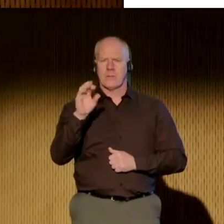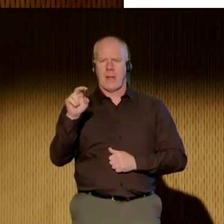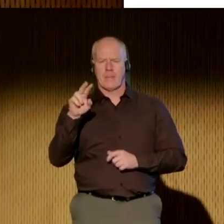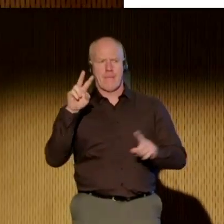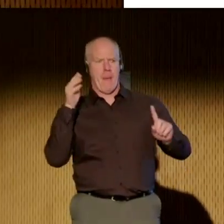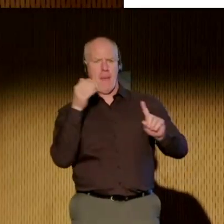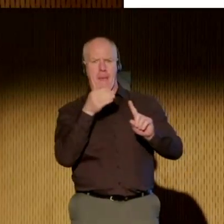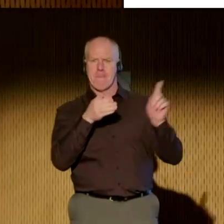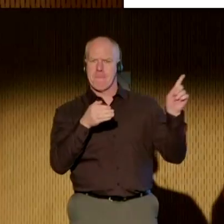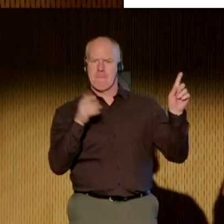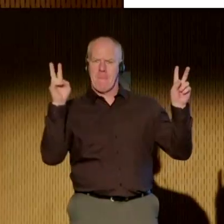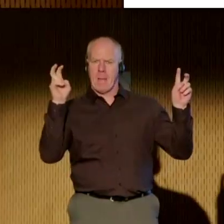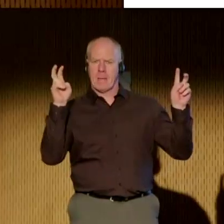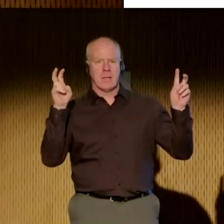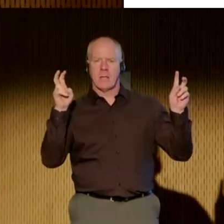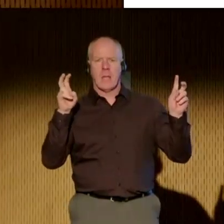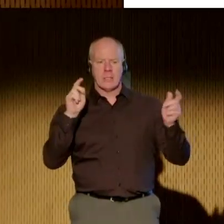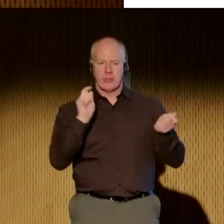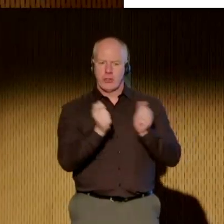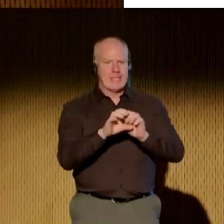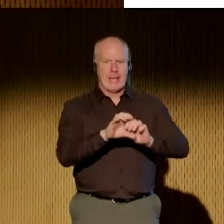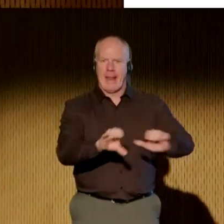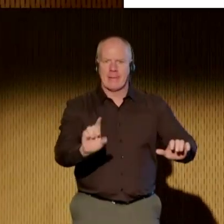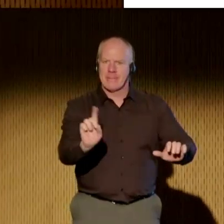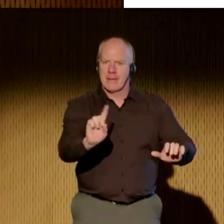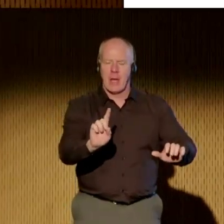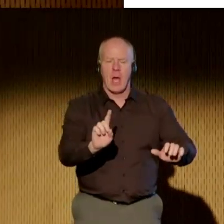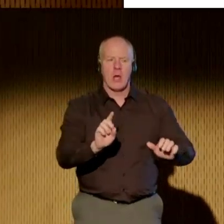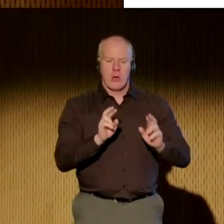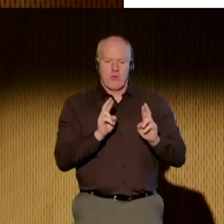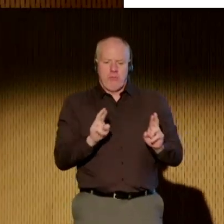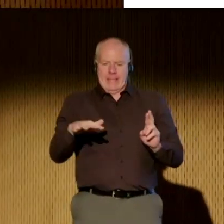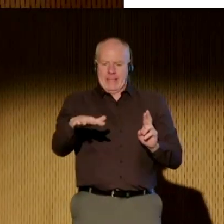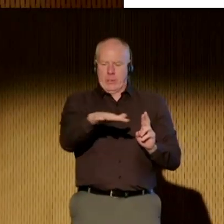not about redesigning a classroom. It's about creating the right conditions so that every